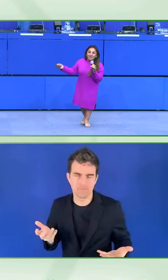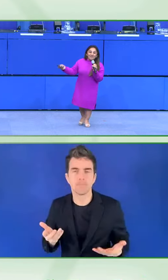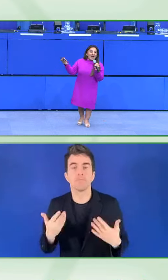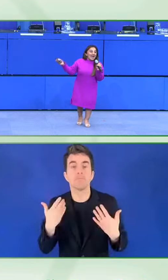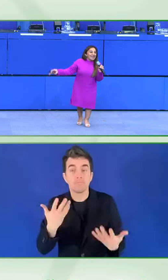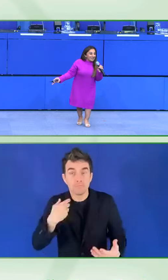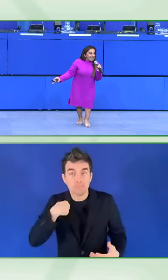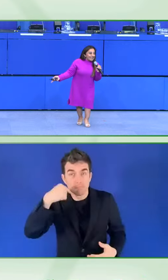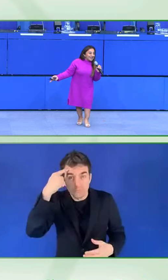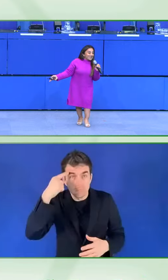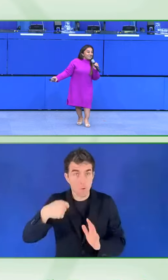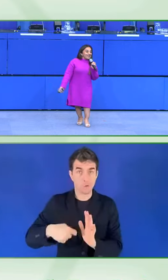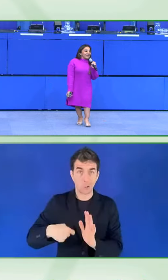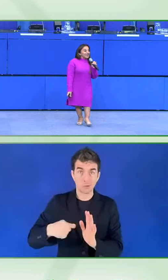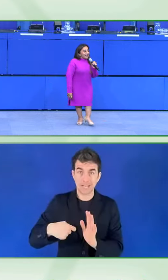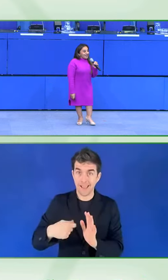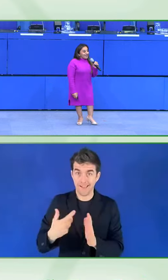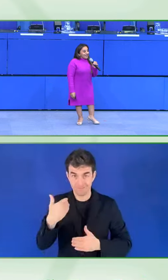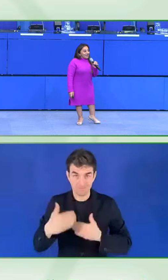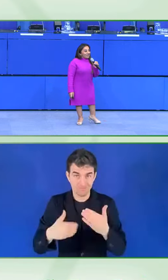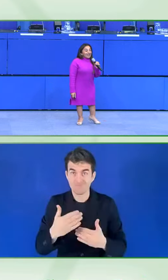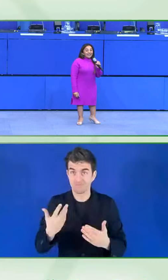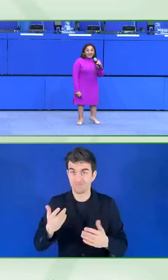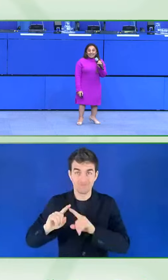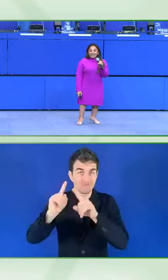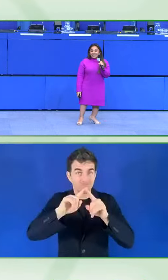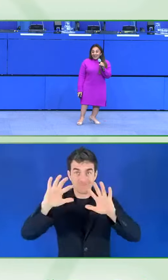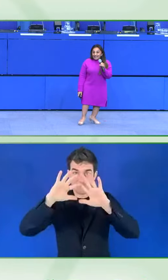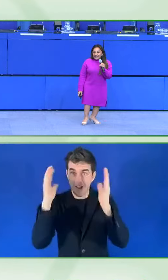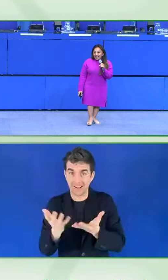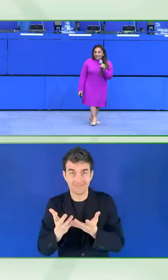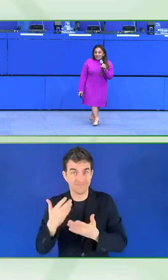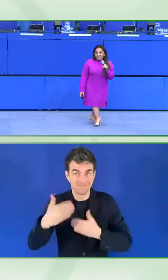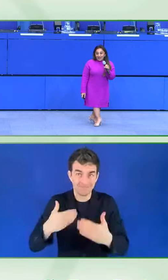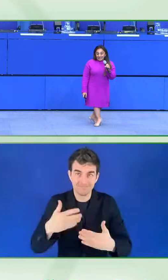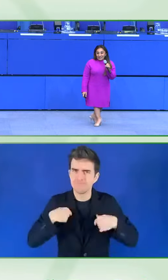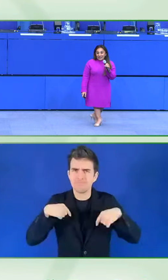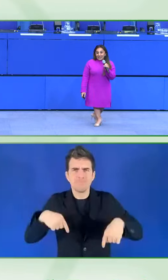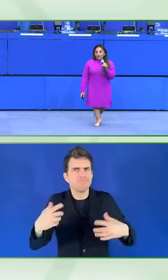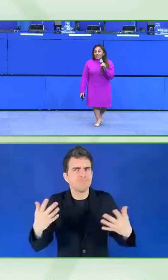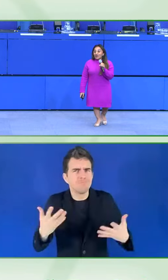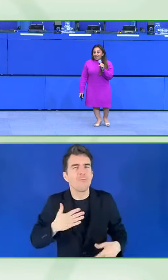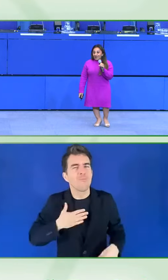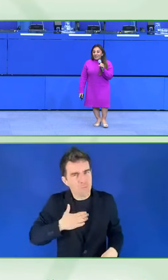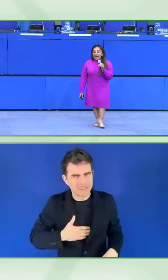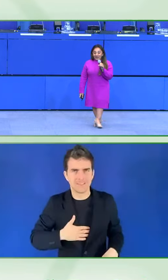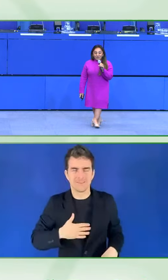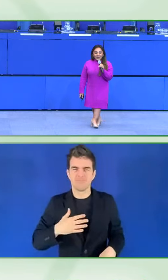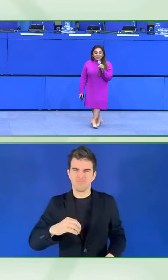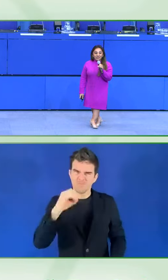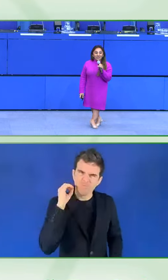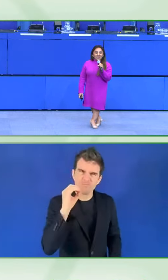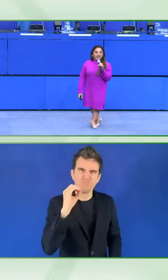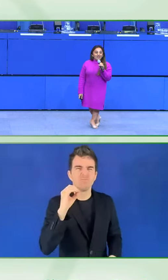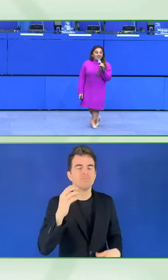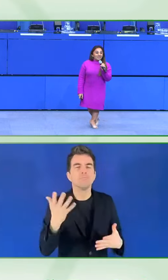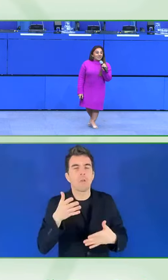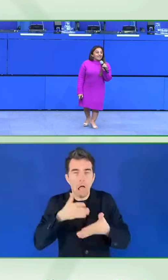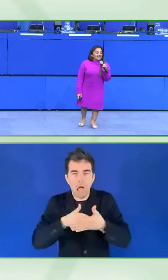From fundraisers on television like children in need that portrayed disabled people as charity and in suffering, to the awful headlines we still see today about how disabled people are scroungers, which is not true.